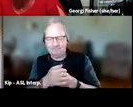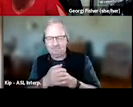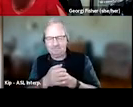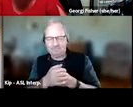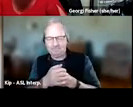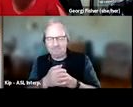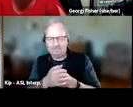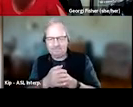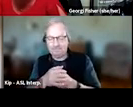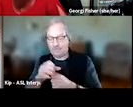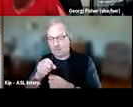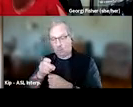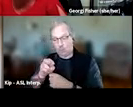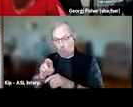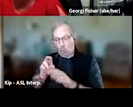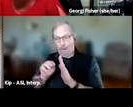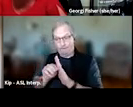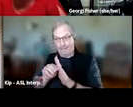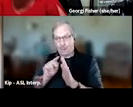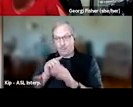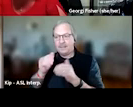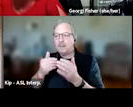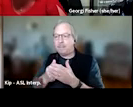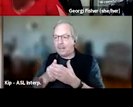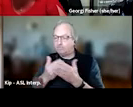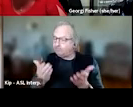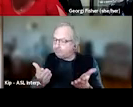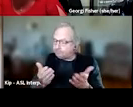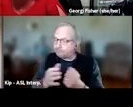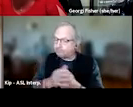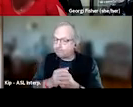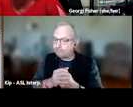And the SOAR model is really about how do we use this process